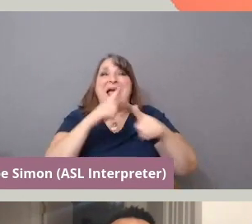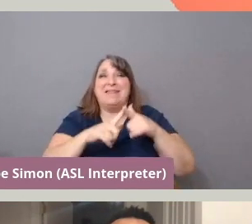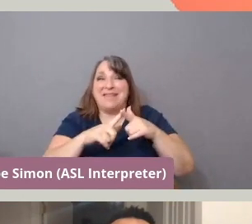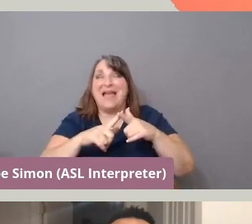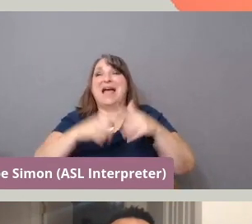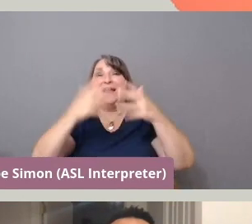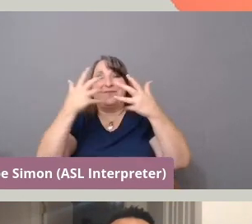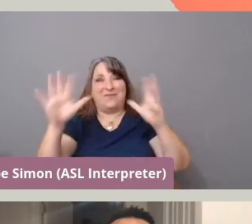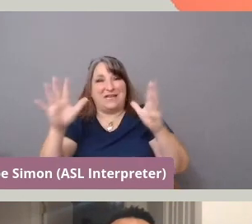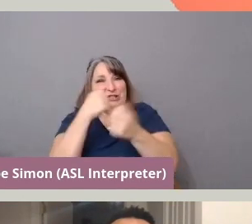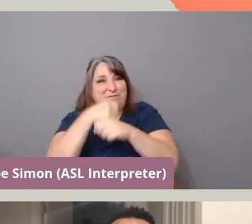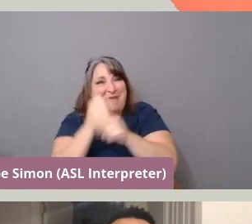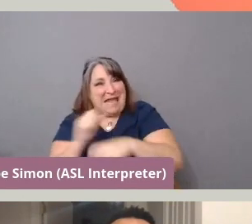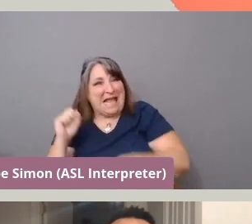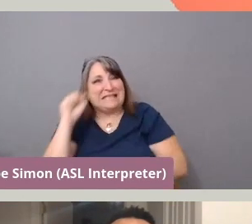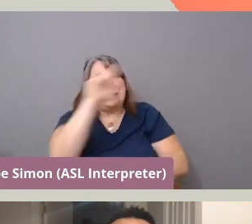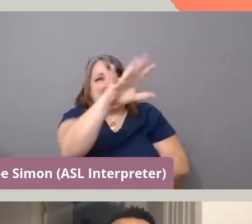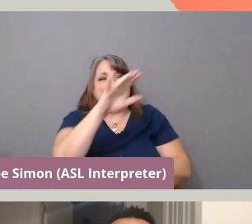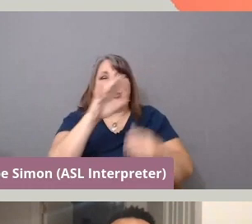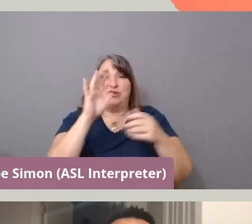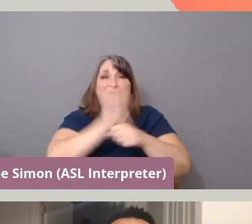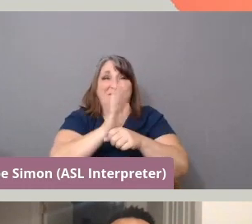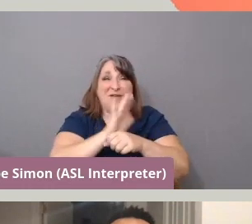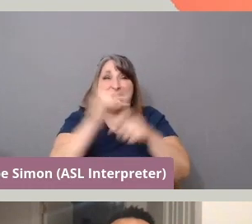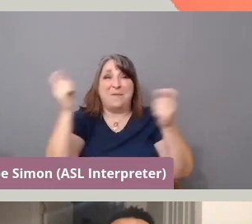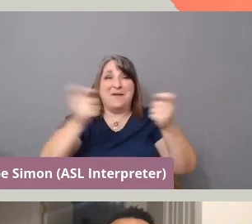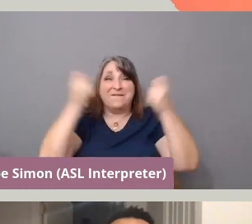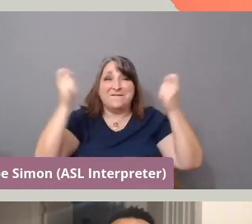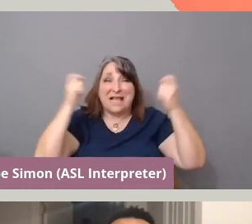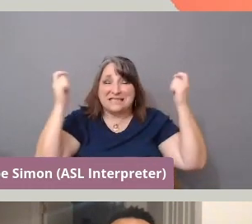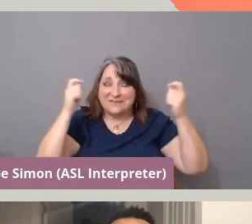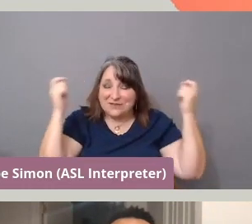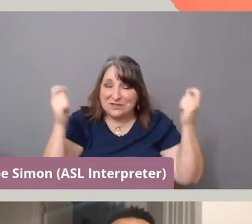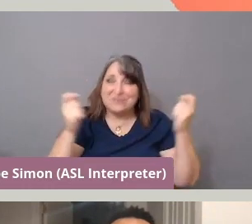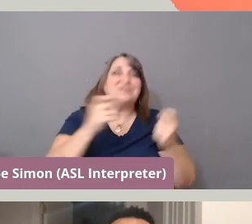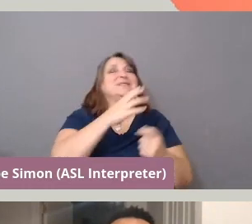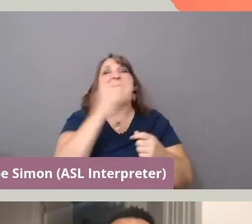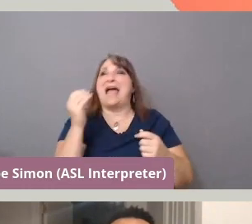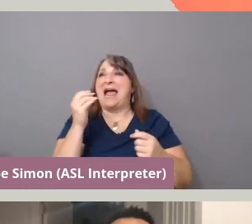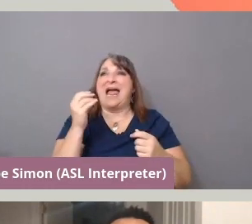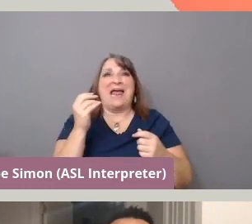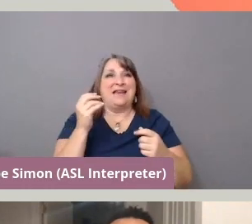and to distribution to be sure it's attached through that journey, you're far better